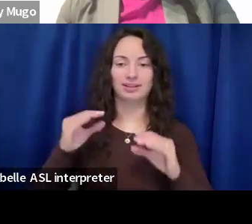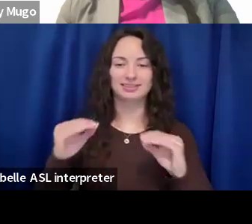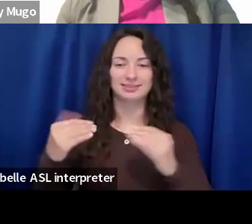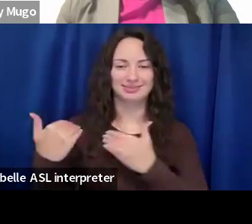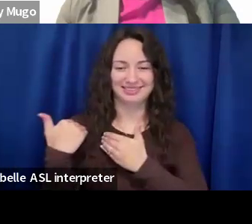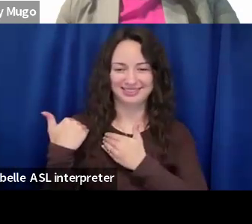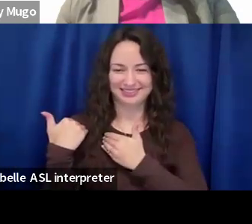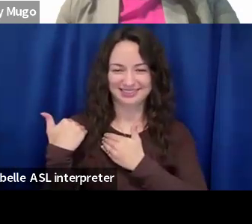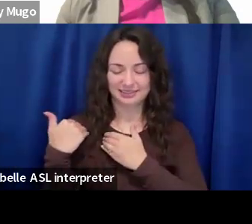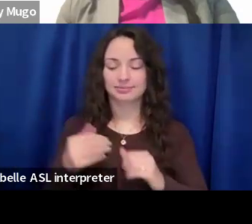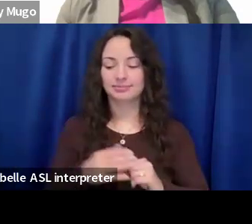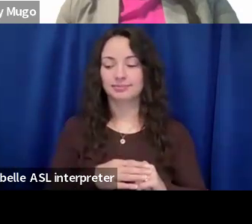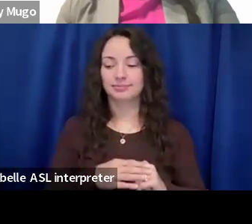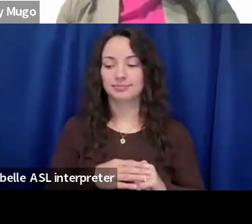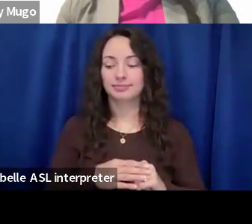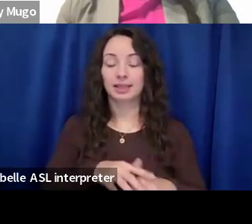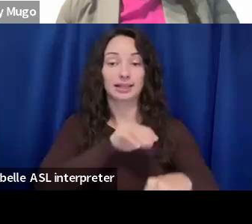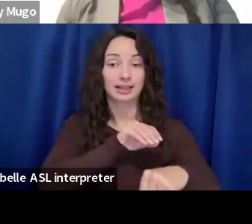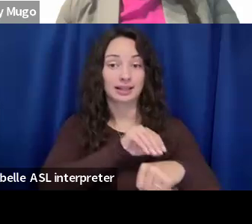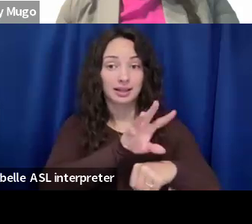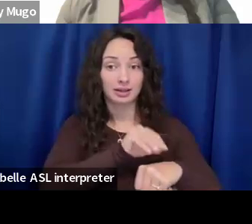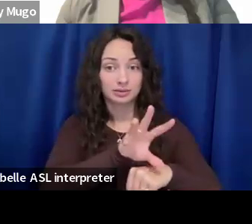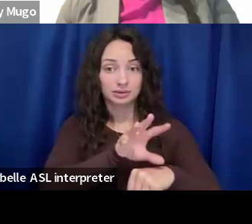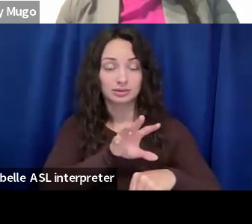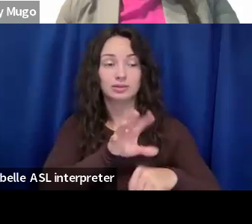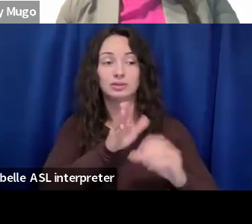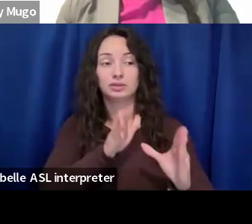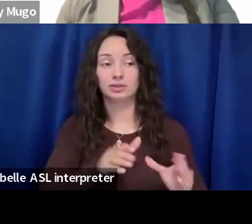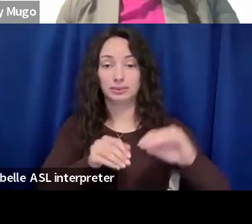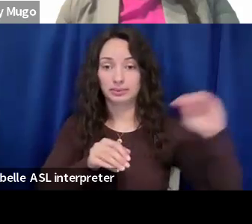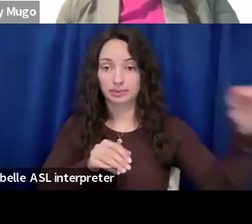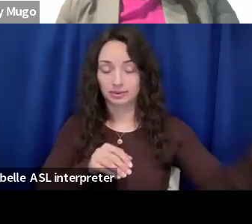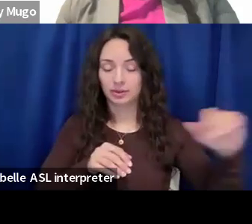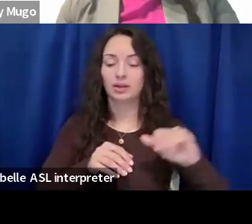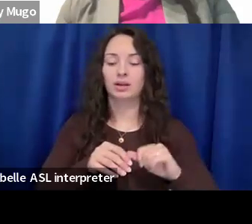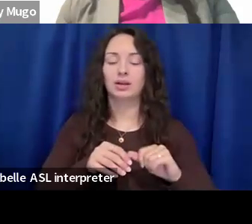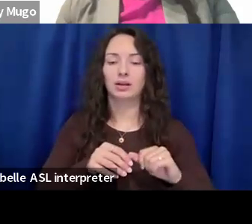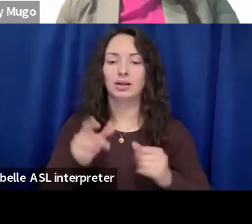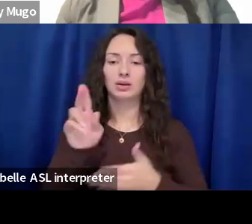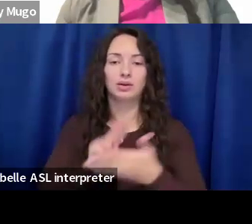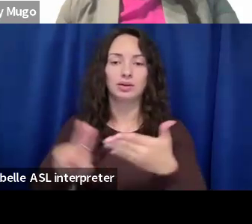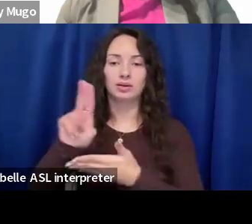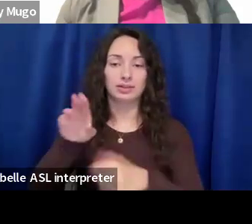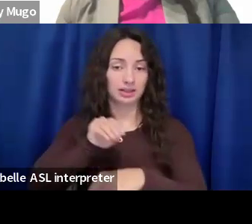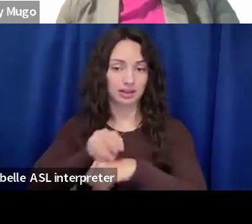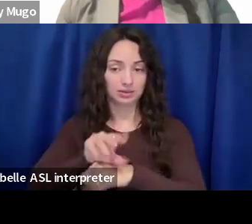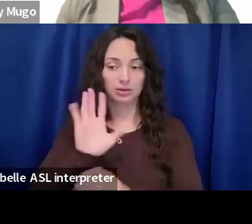Since we lost our counselor we brought in the university counseling and psychological services